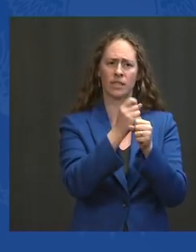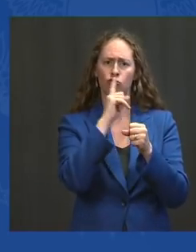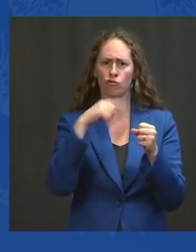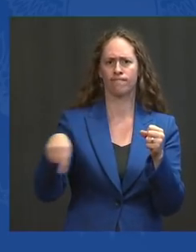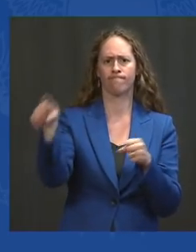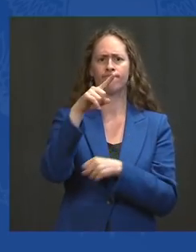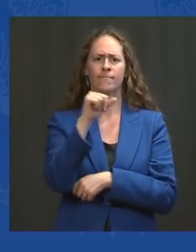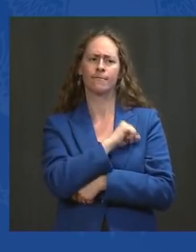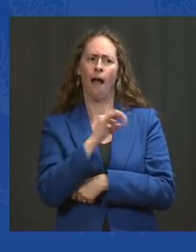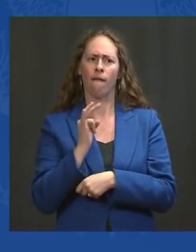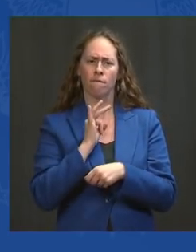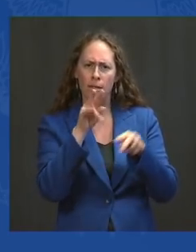Civil rights groups --